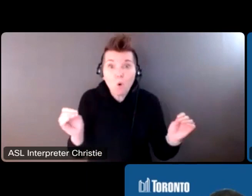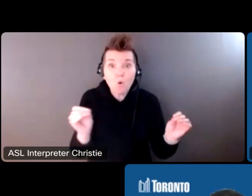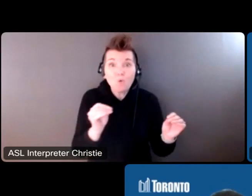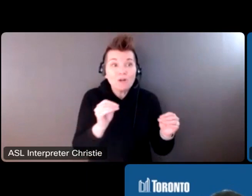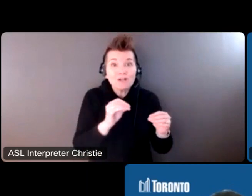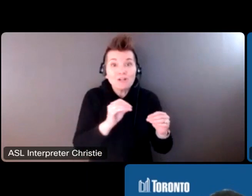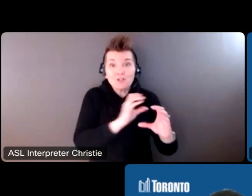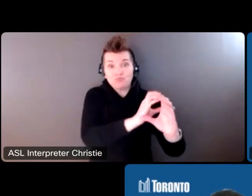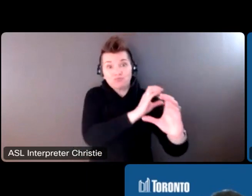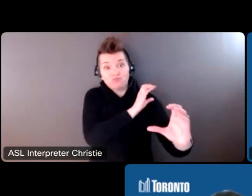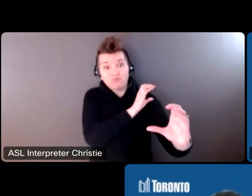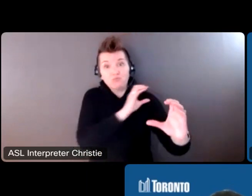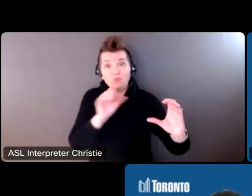very difficult to navigate that space.